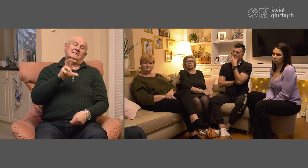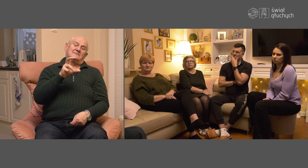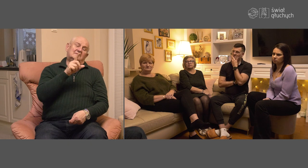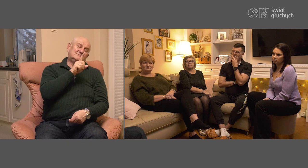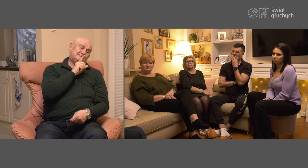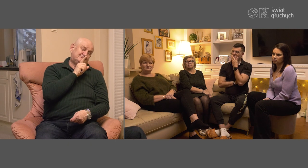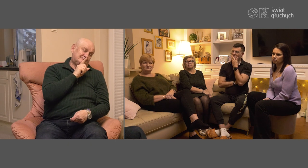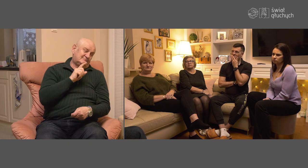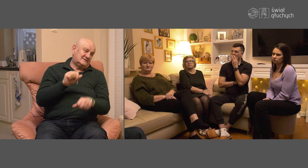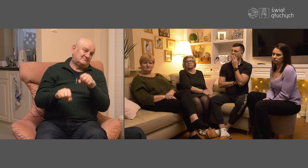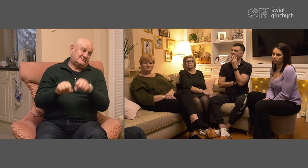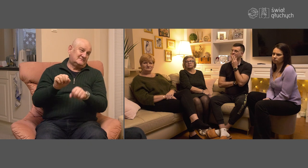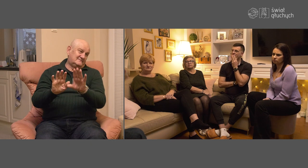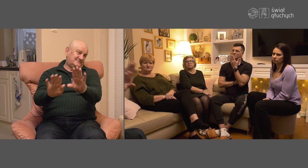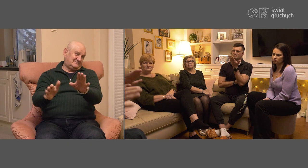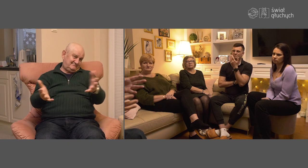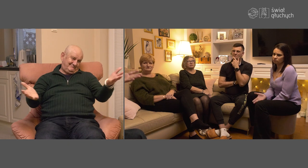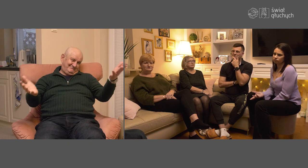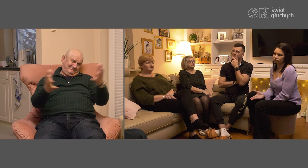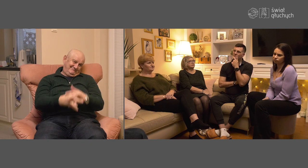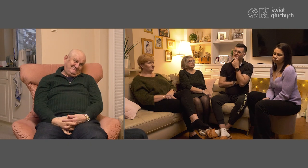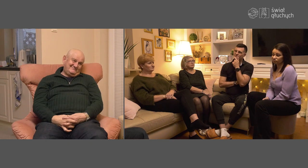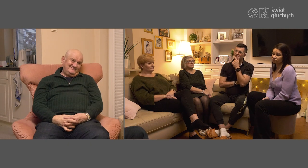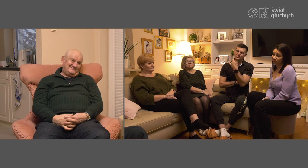I didn't say anything more after that.